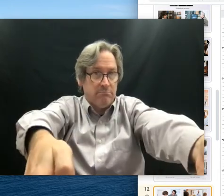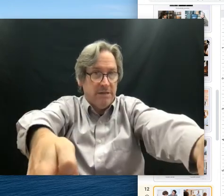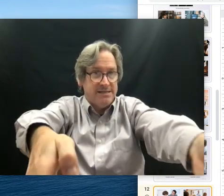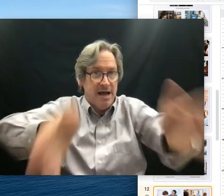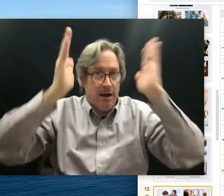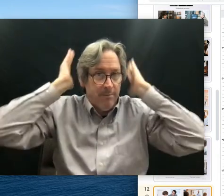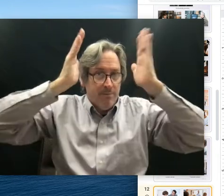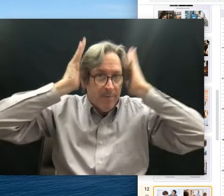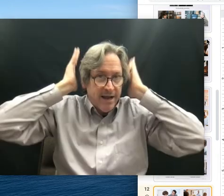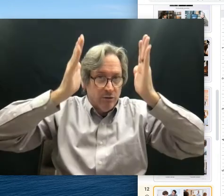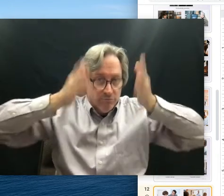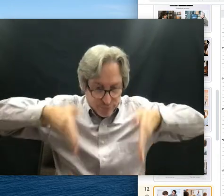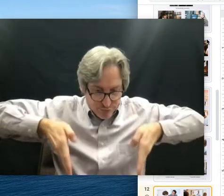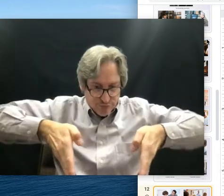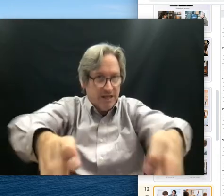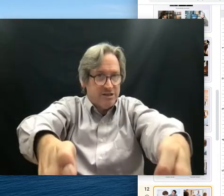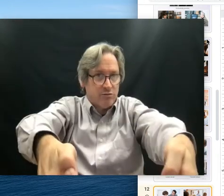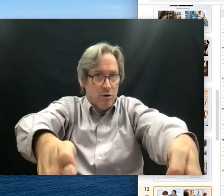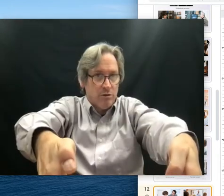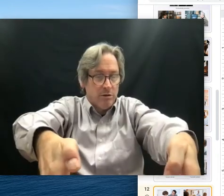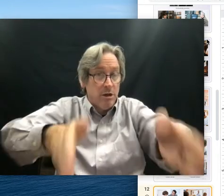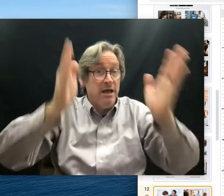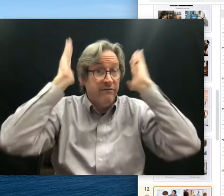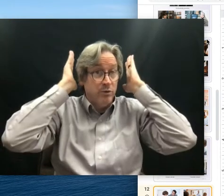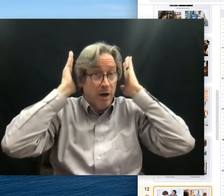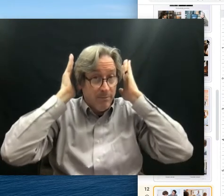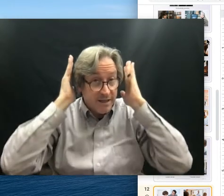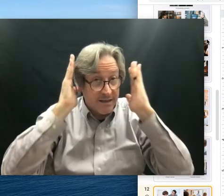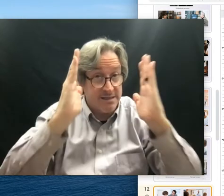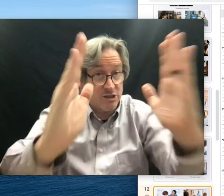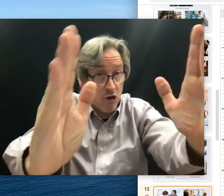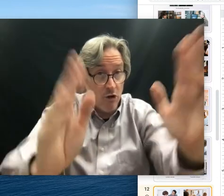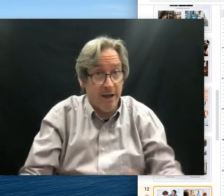it's not up by you that's the road if you do it up like this it's hallway